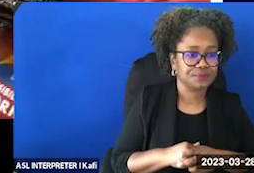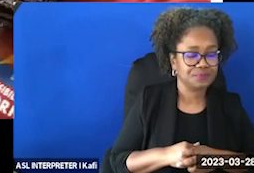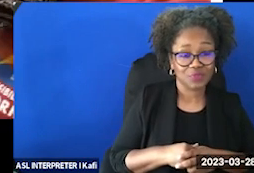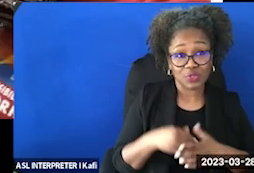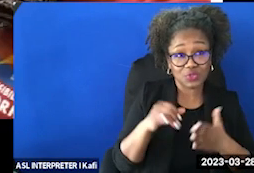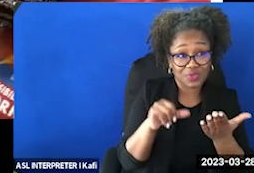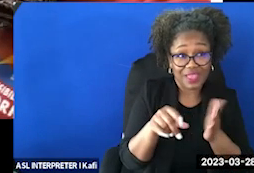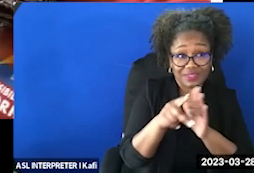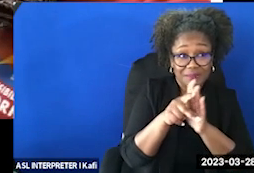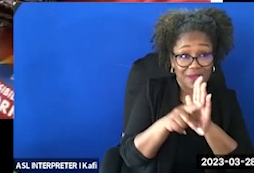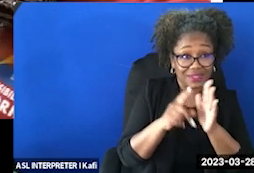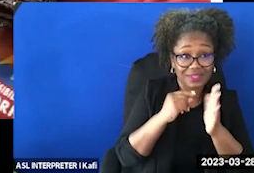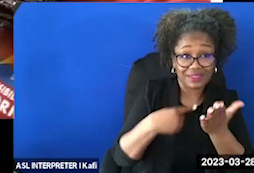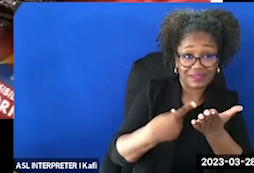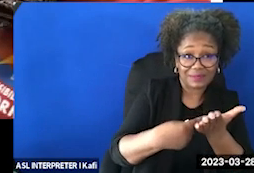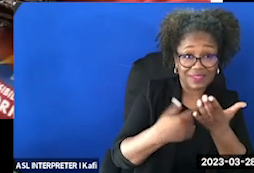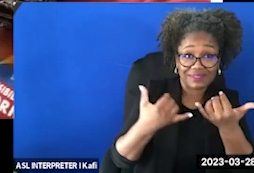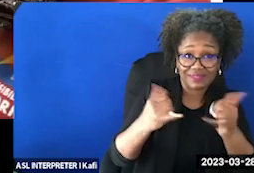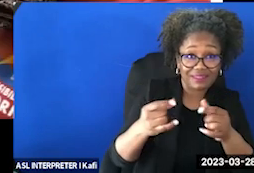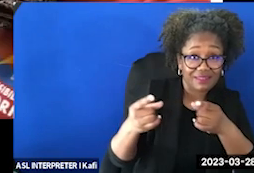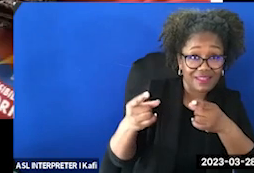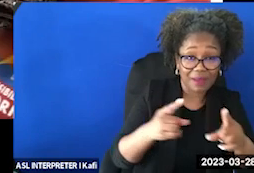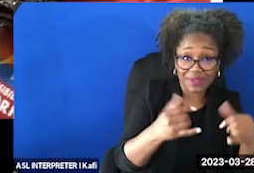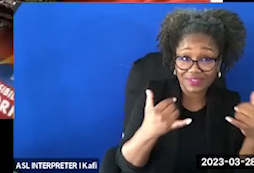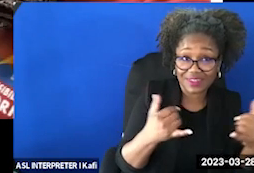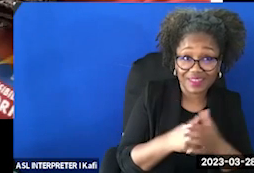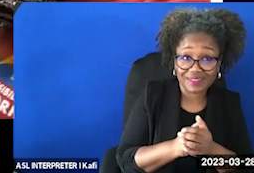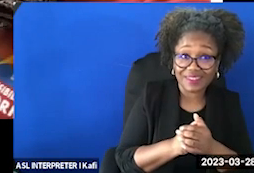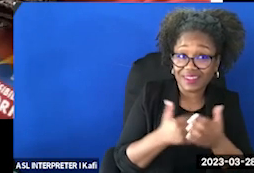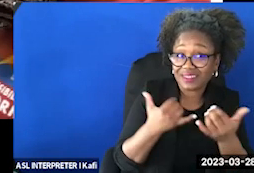Debbie Stine, Science & Technology Policy Academy: continuing today, and it will probably still continue in the future.